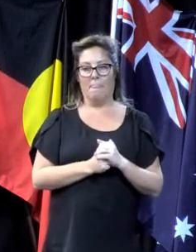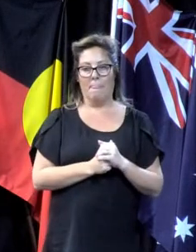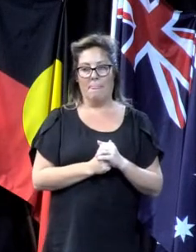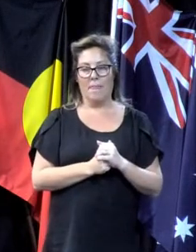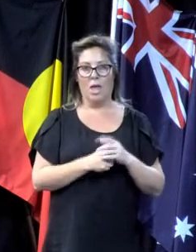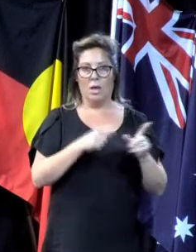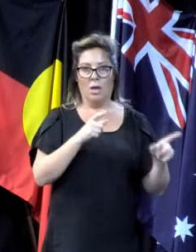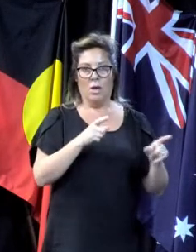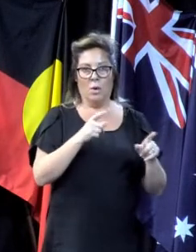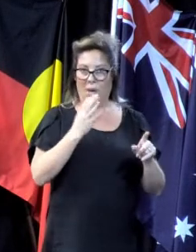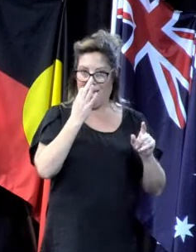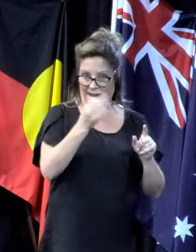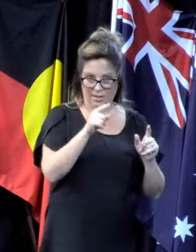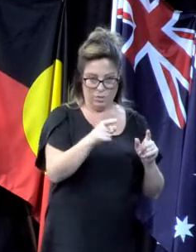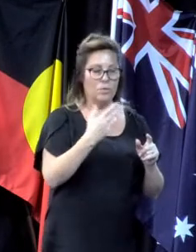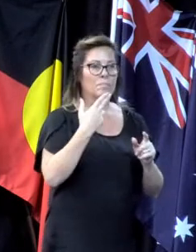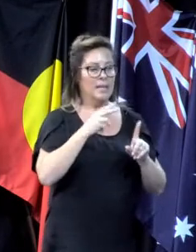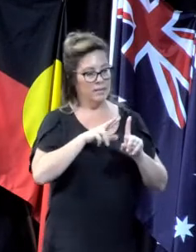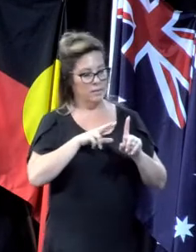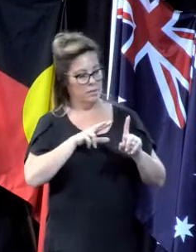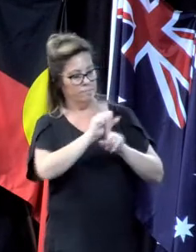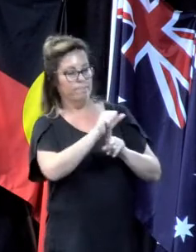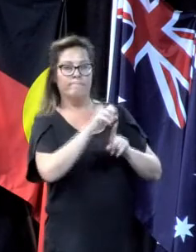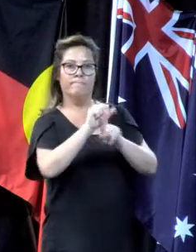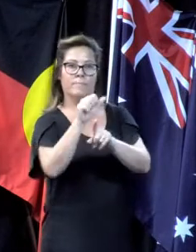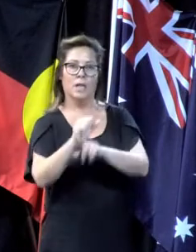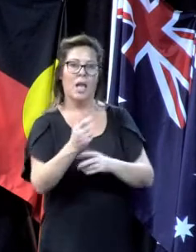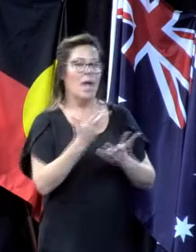could be done to improve the education of students with a disability, and – and